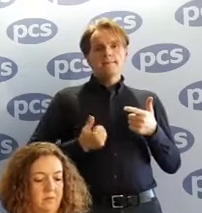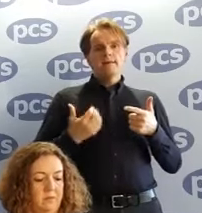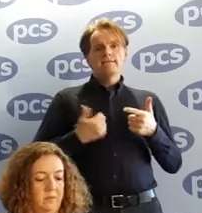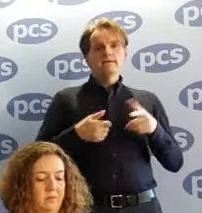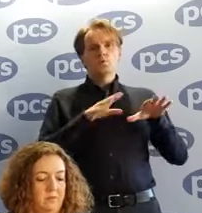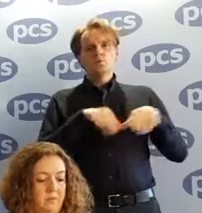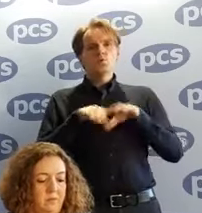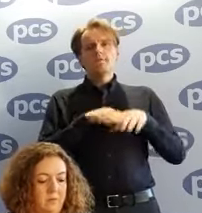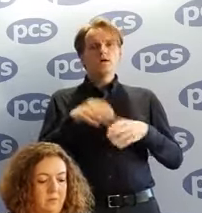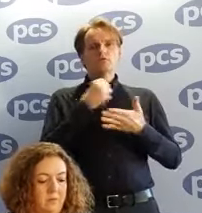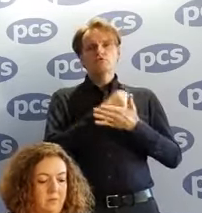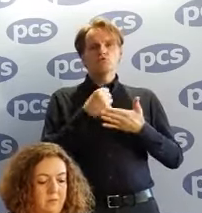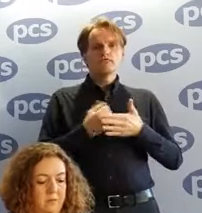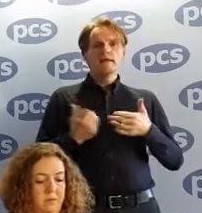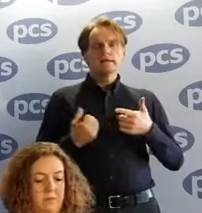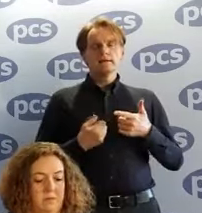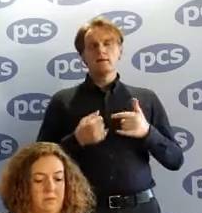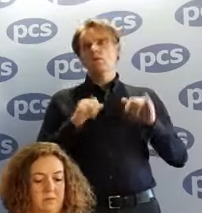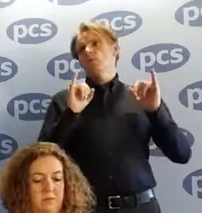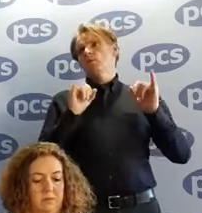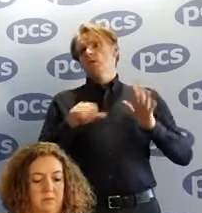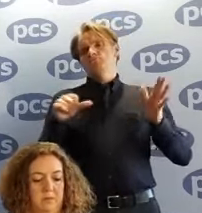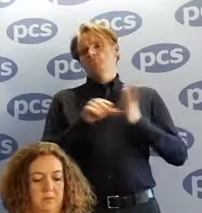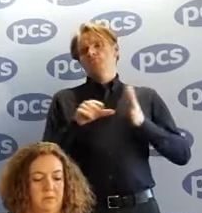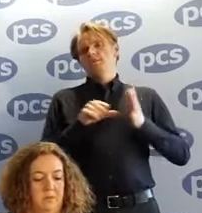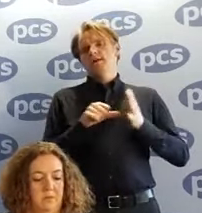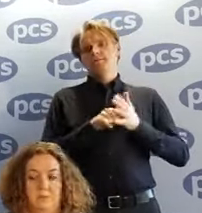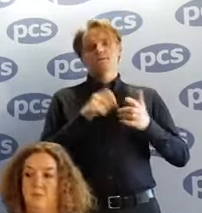about all the problems with Universal Credit, we know about the Home